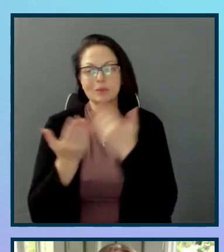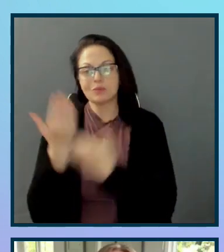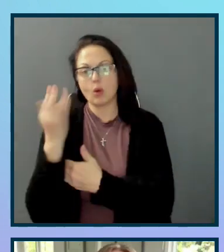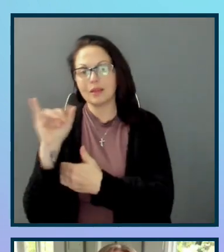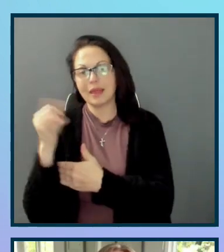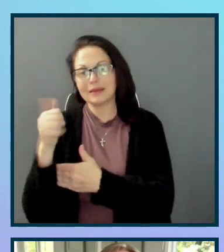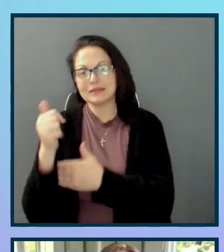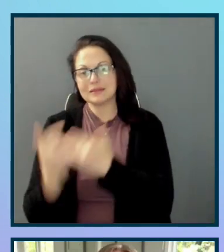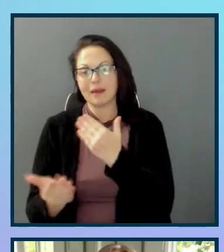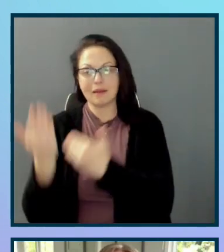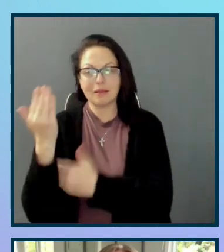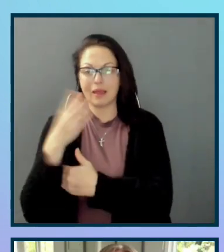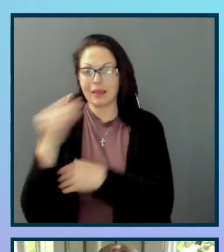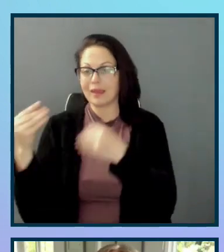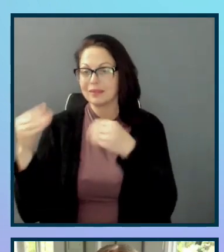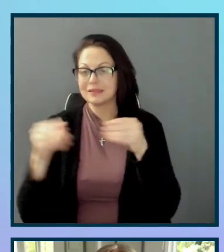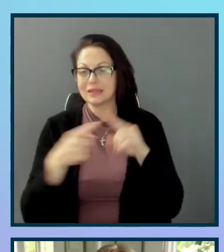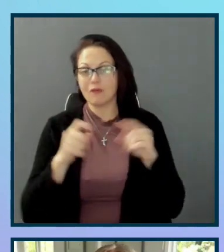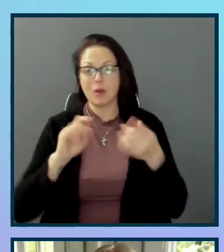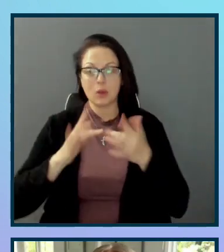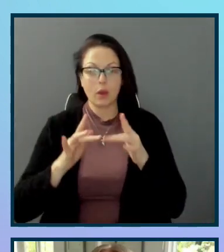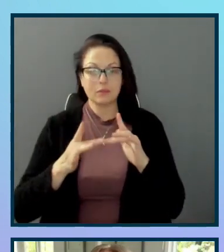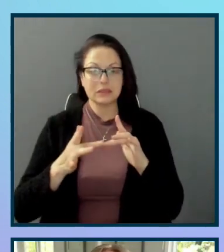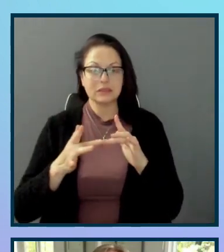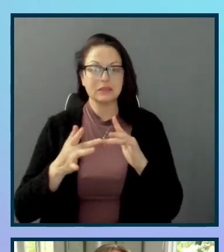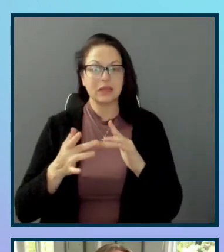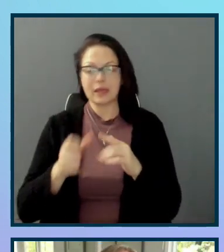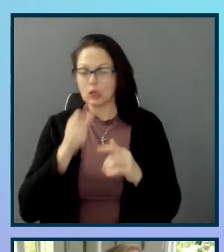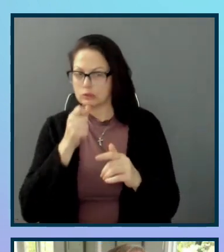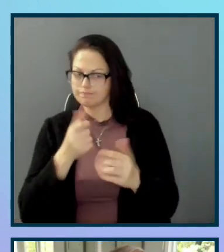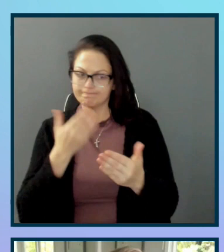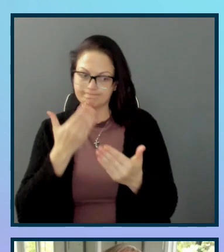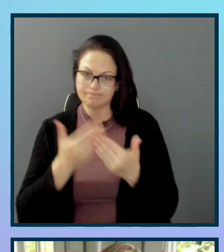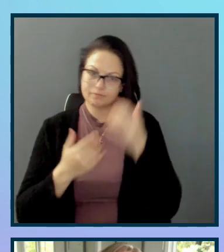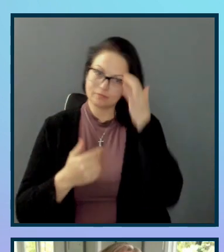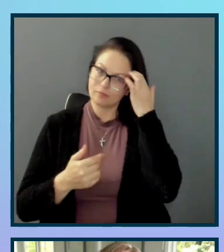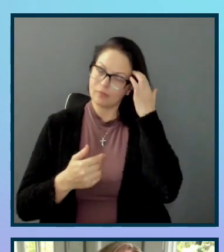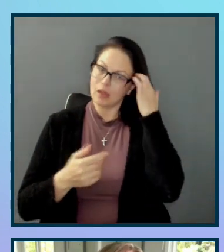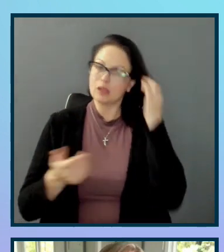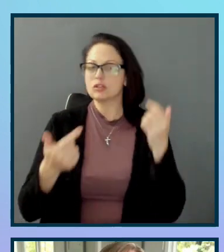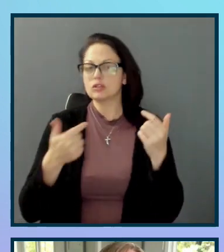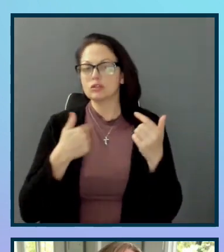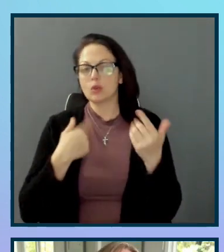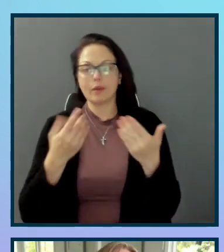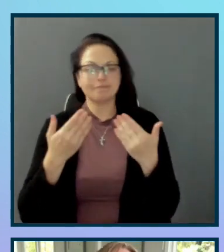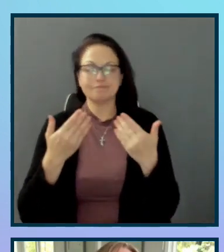and the sales from the website are not doing well, right? So I'm going into my gallery with the trees again,